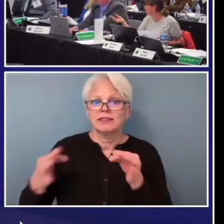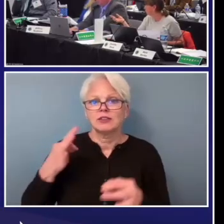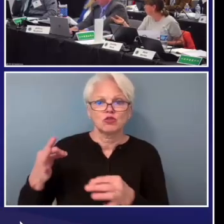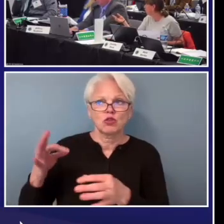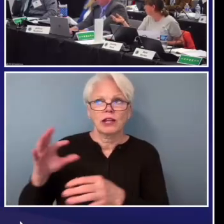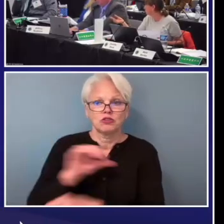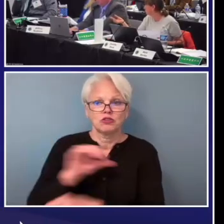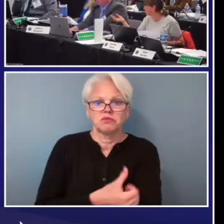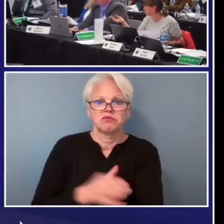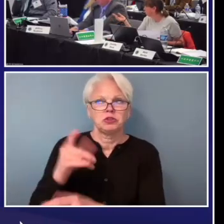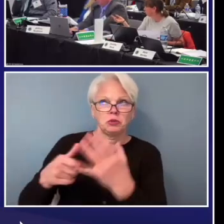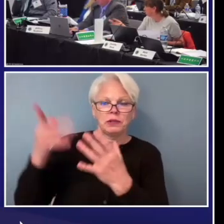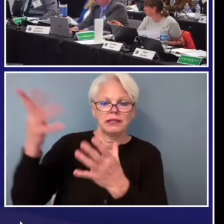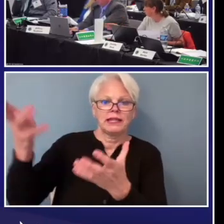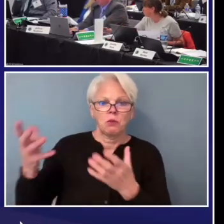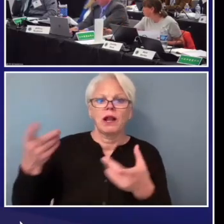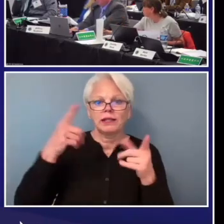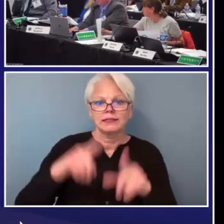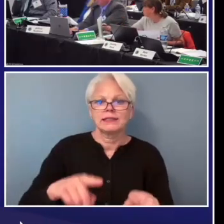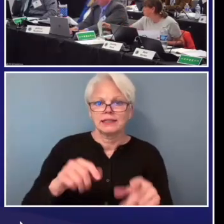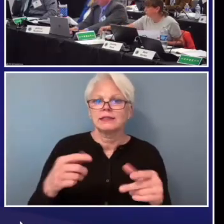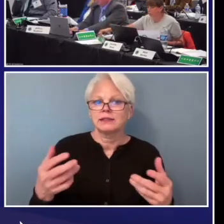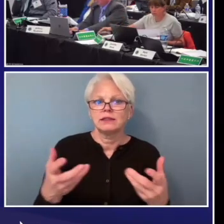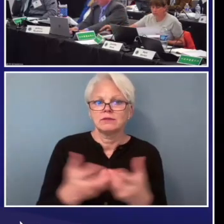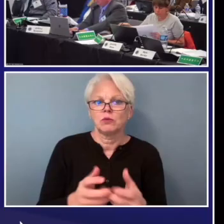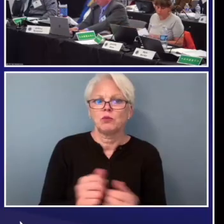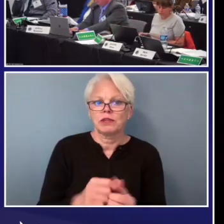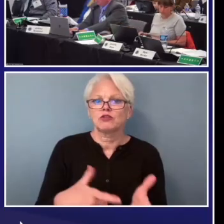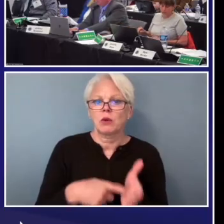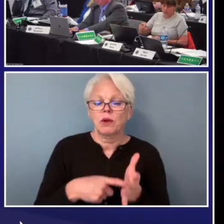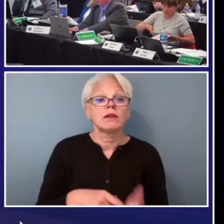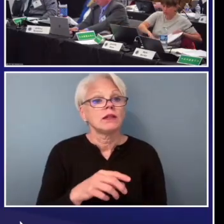know, want consistent with the requirements. Thank you, Jennifer, department, any response before I move on?